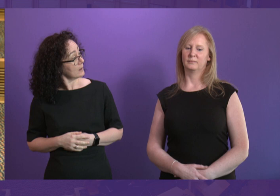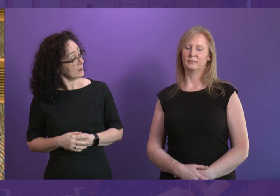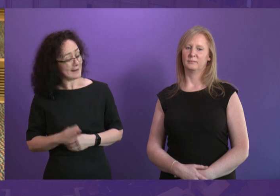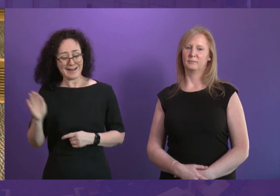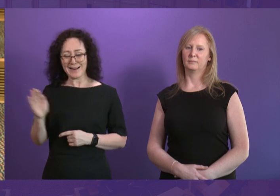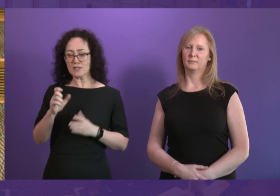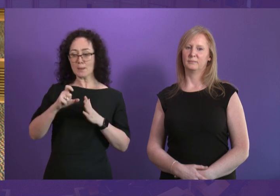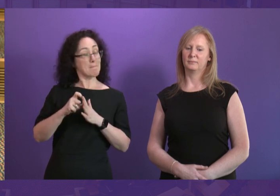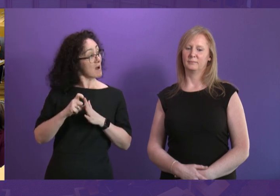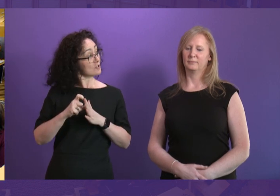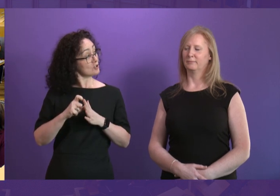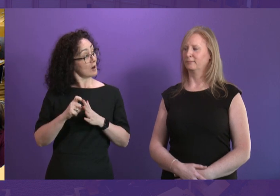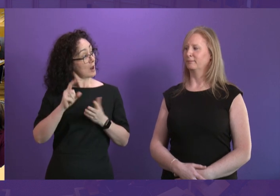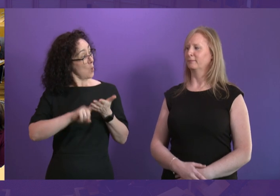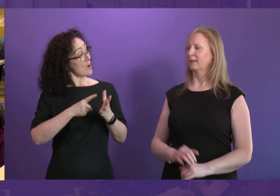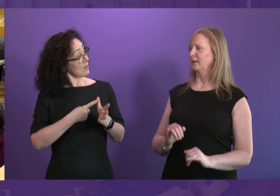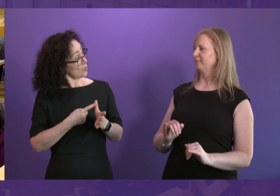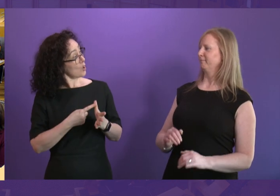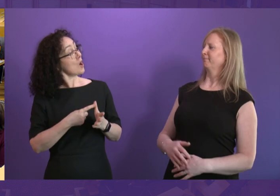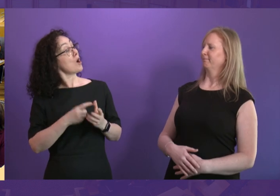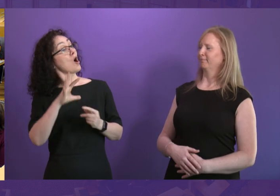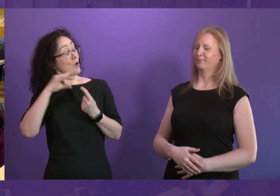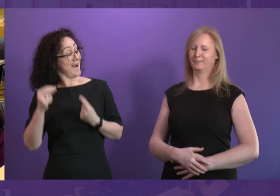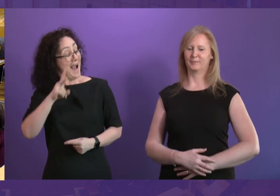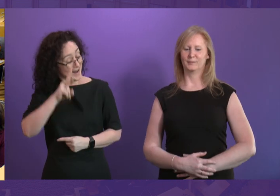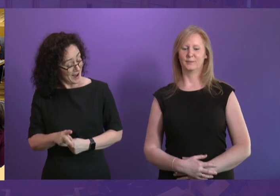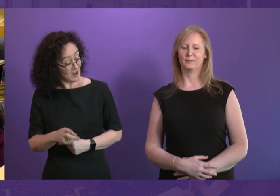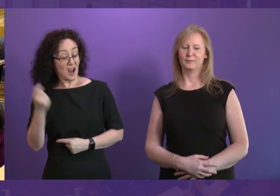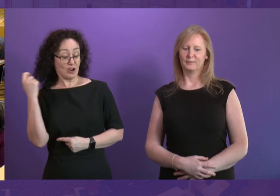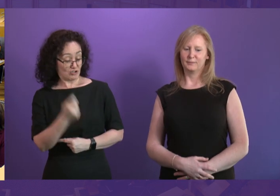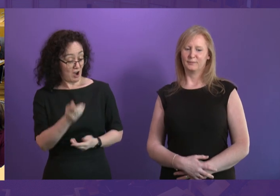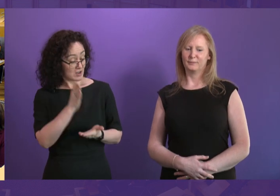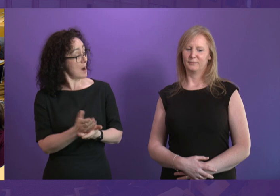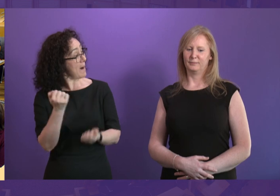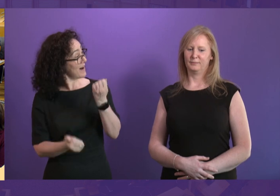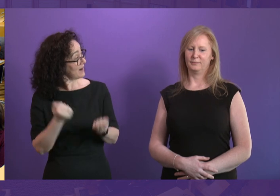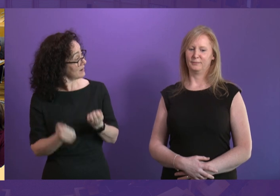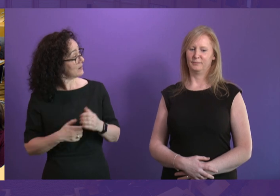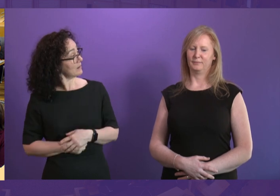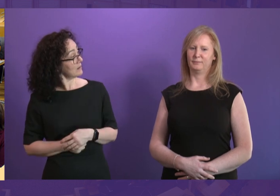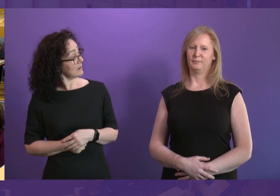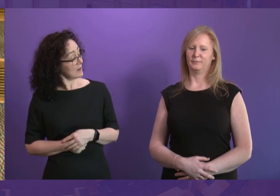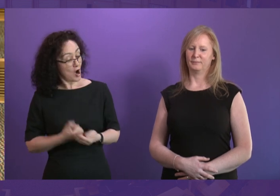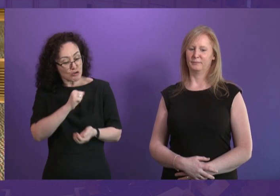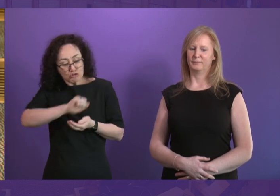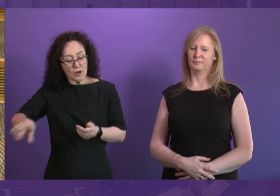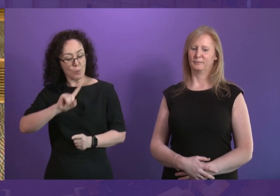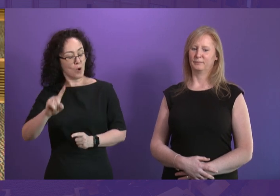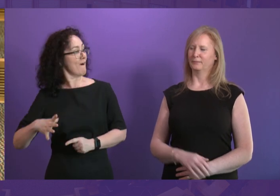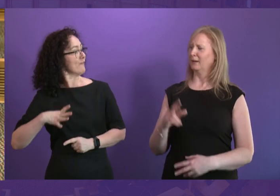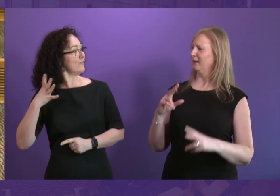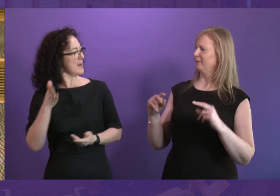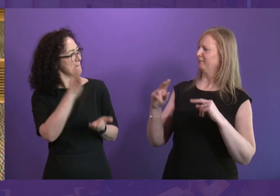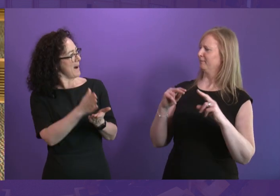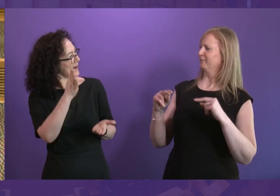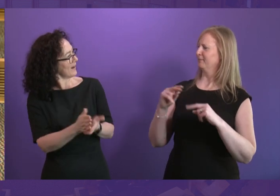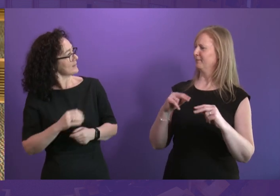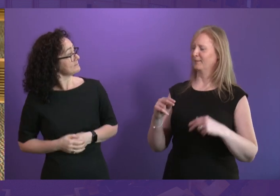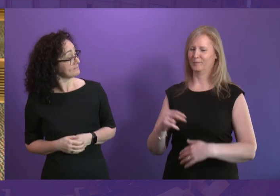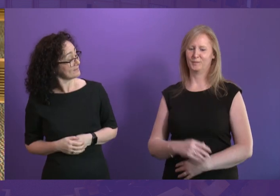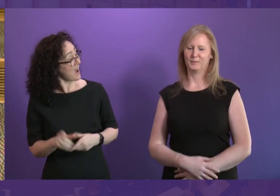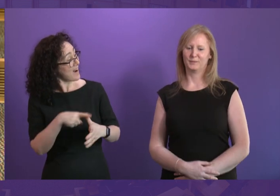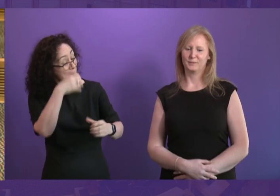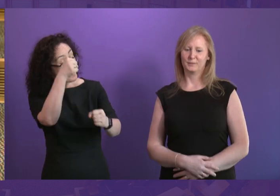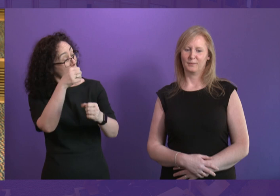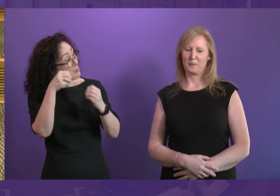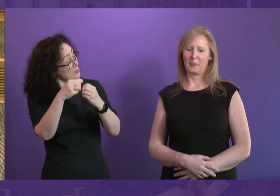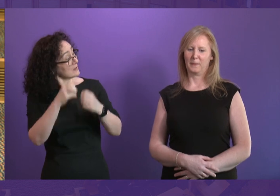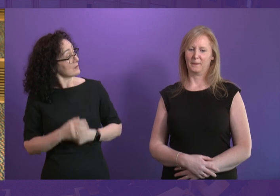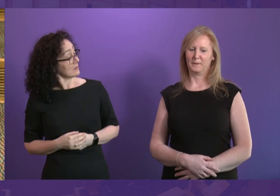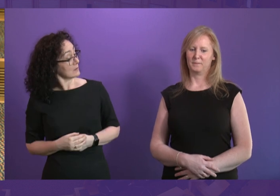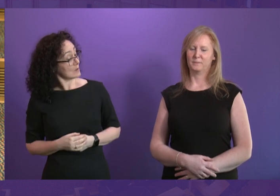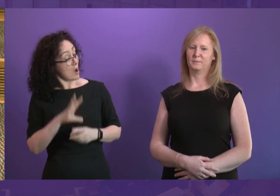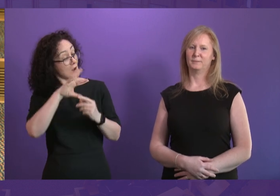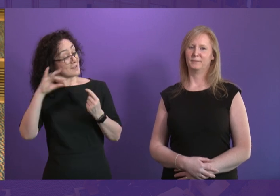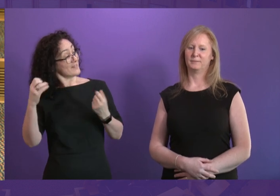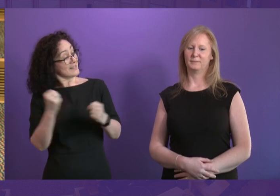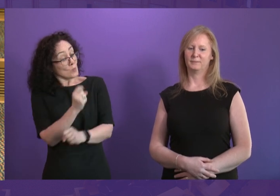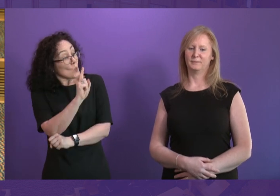Council increased car parking charges and scrapped free parking, and the Tories on Argyll